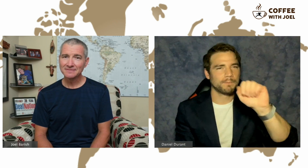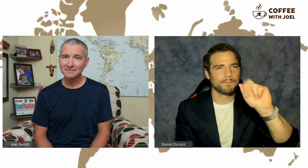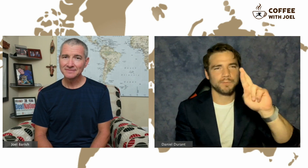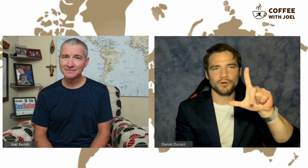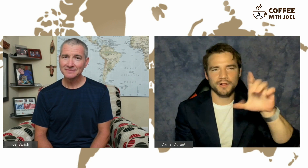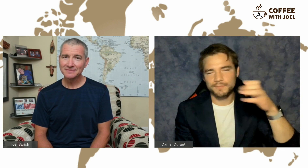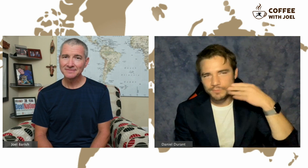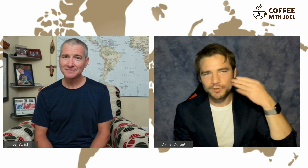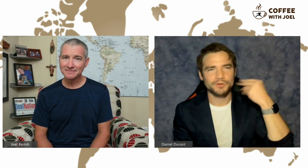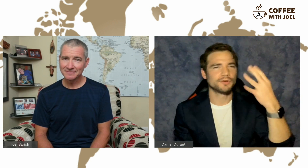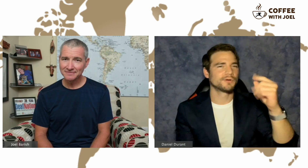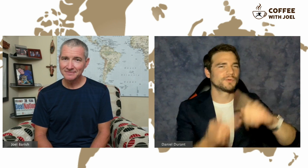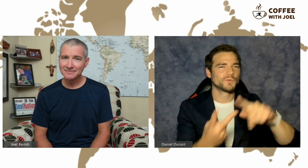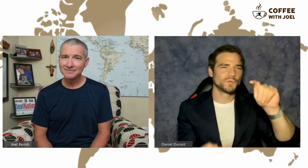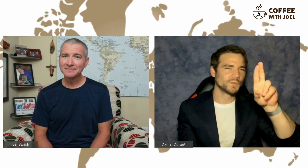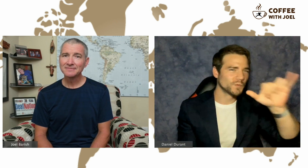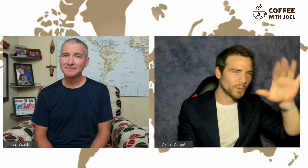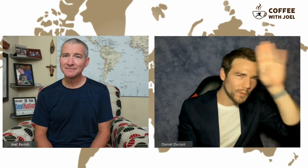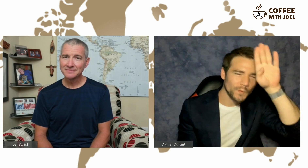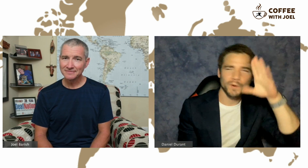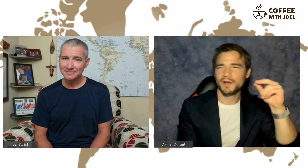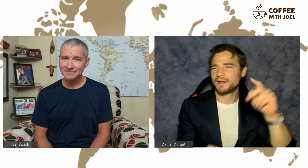I loved working with Marlee, and Troy,